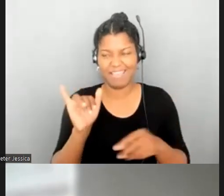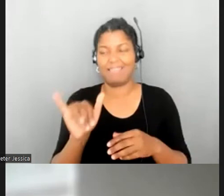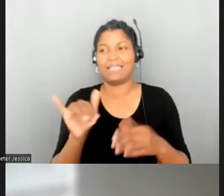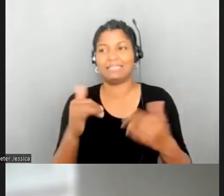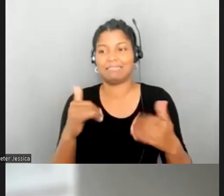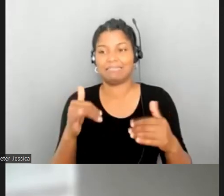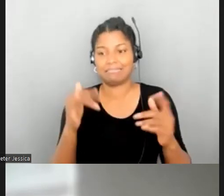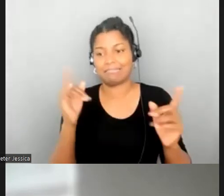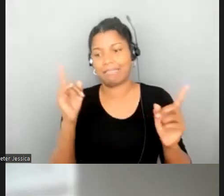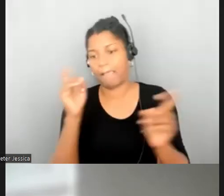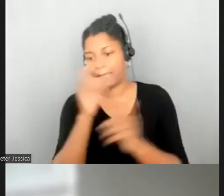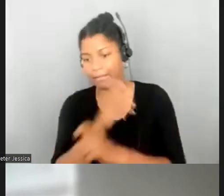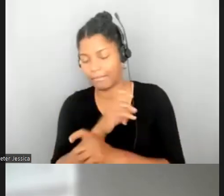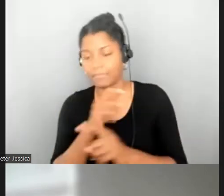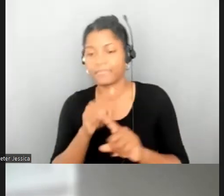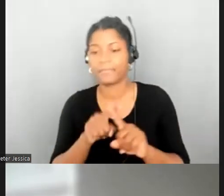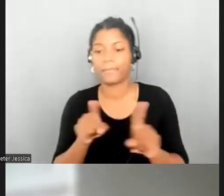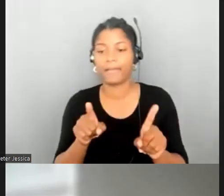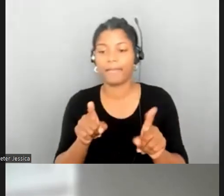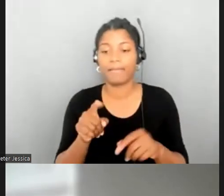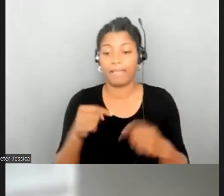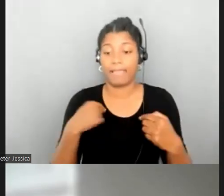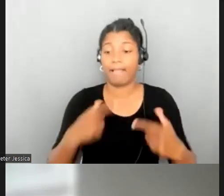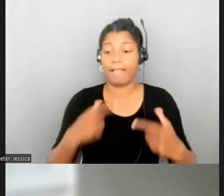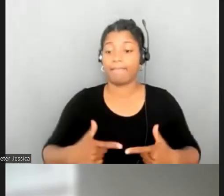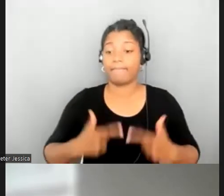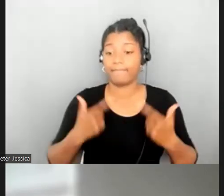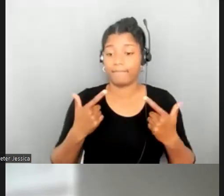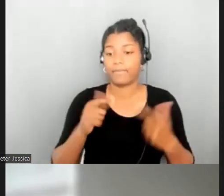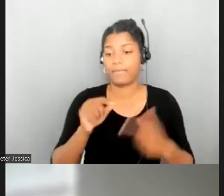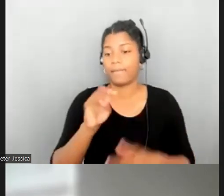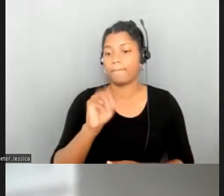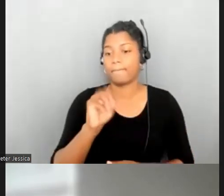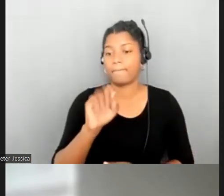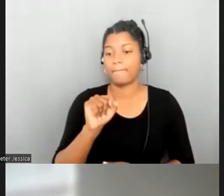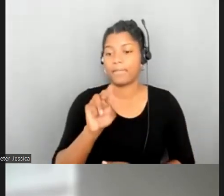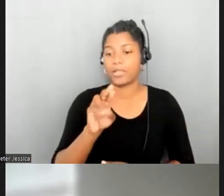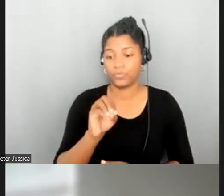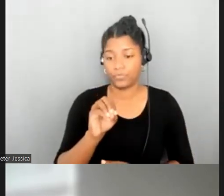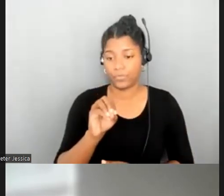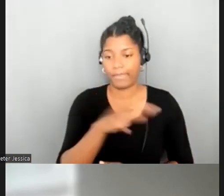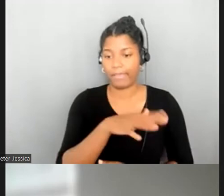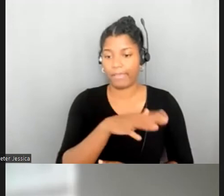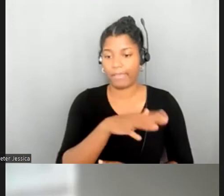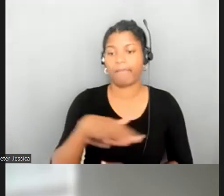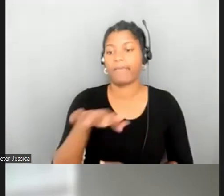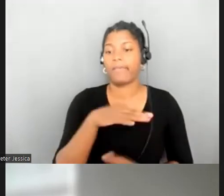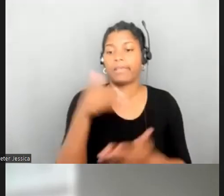Especially, I live in the Metro area near St. Paul and Minneapolis, and the number of